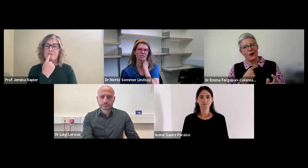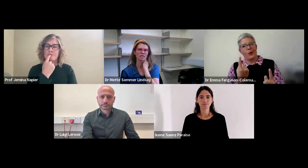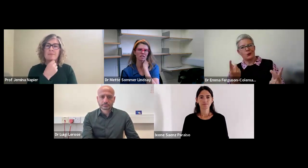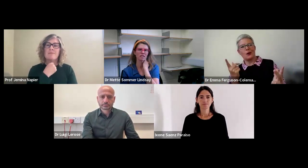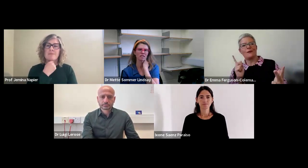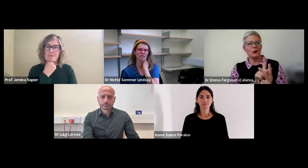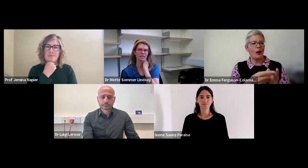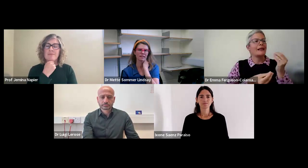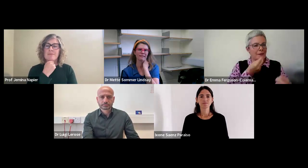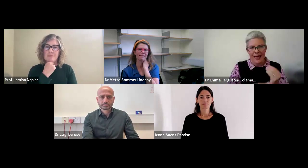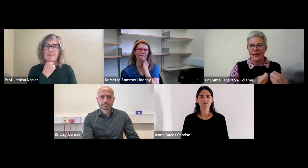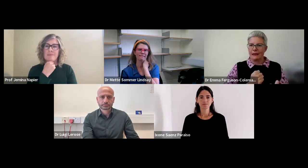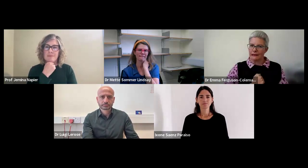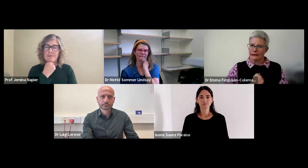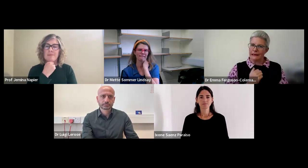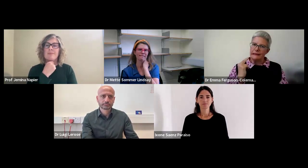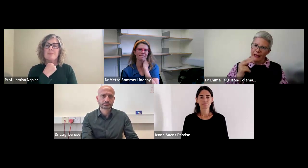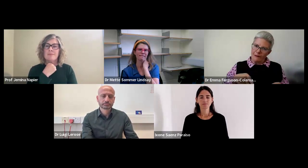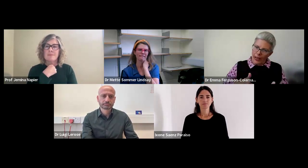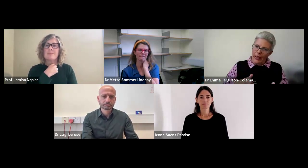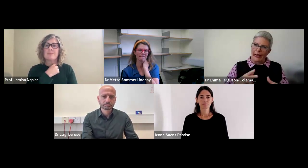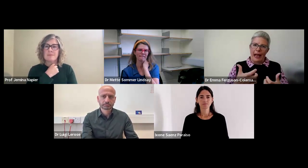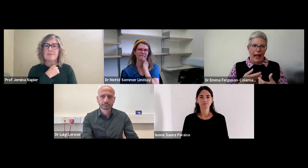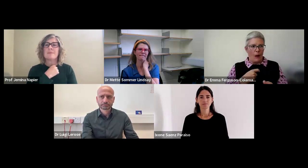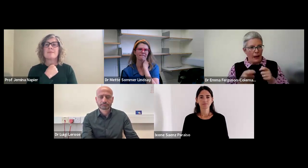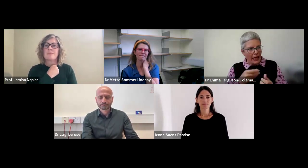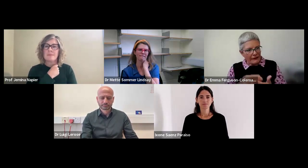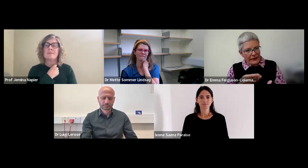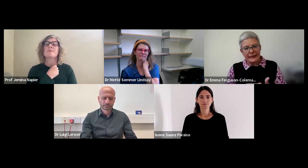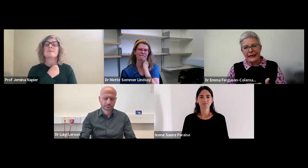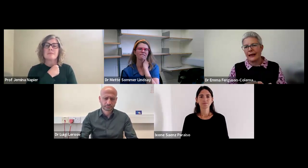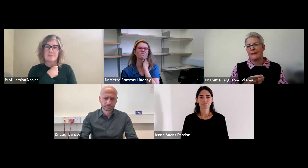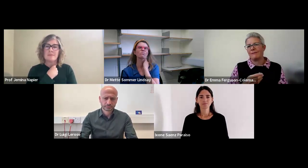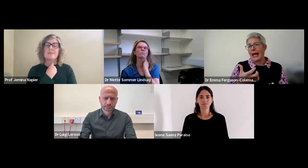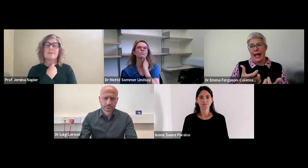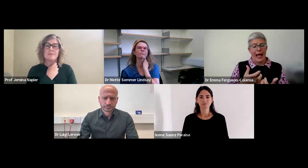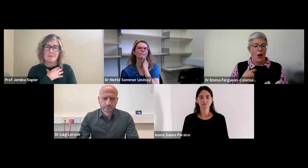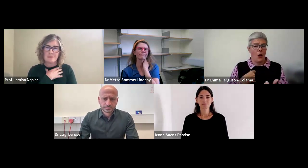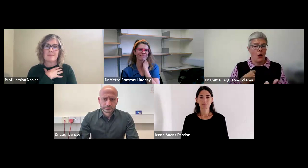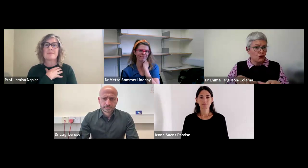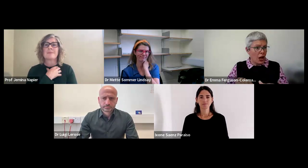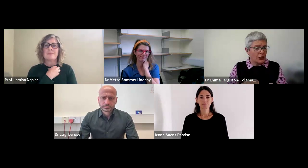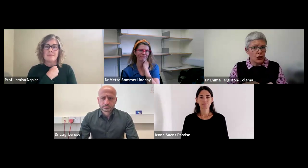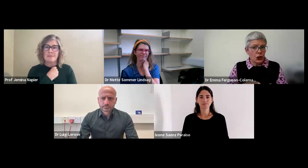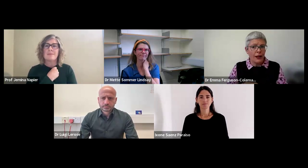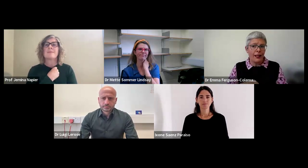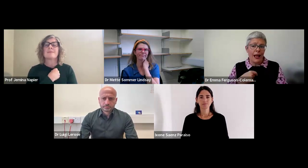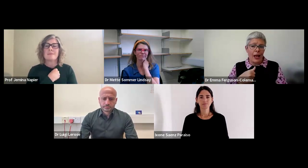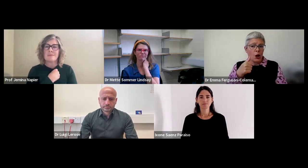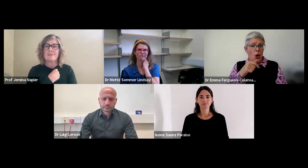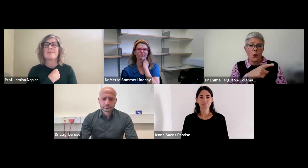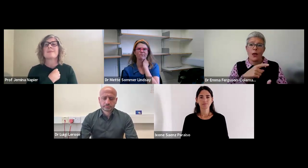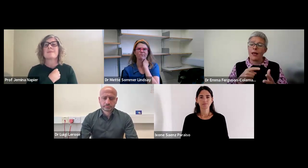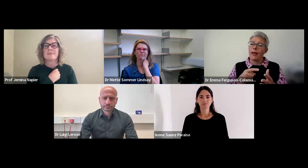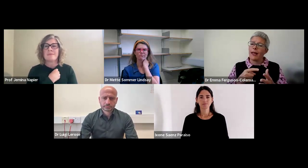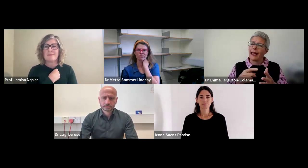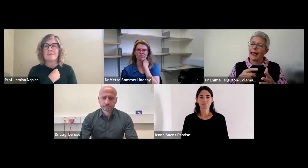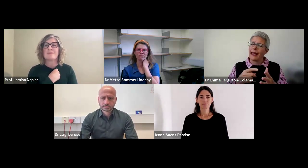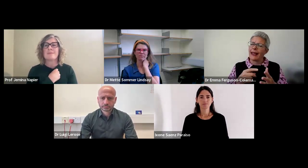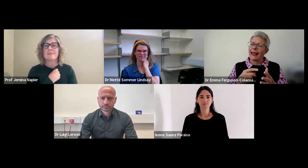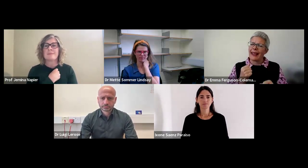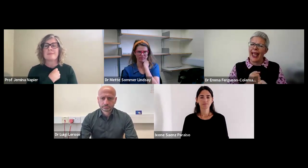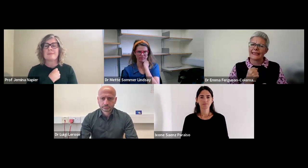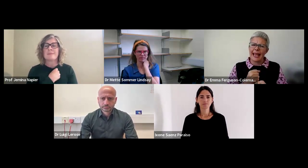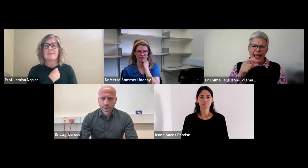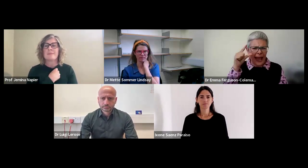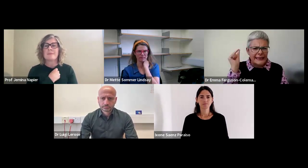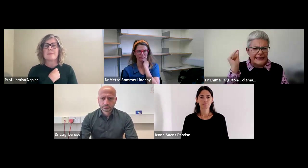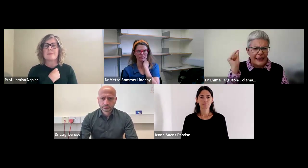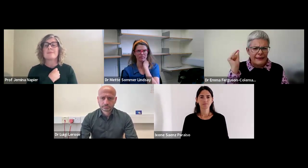ones that bring the interpreters and explain this is how I, as a deaf person, has to do this. I know